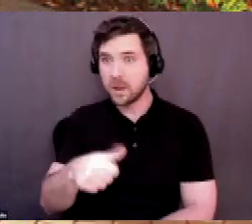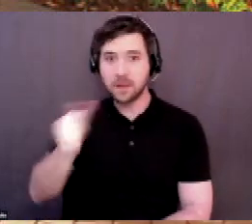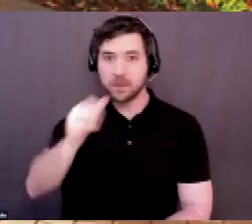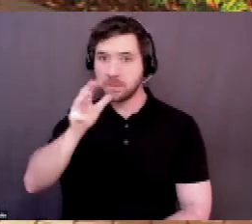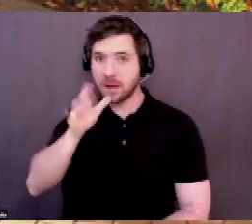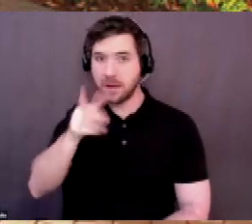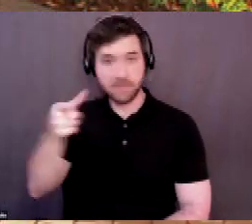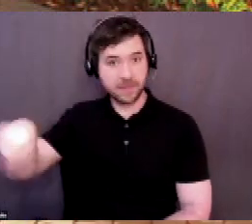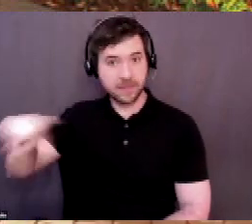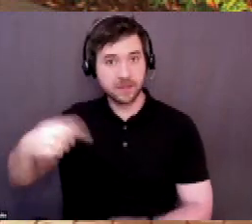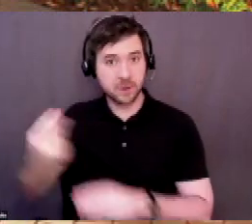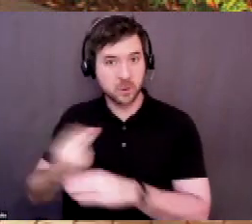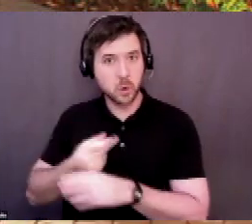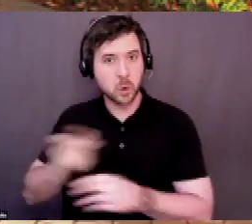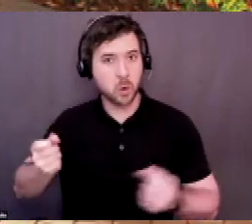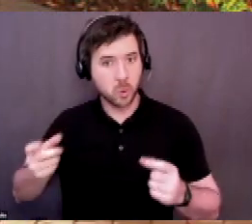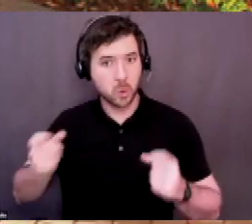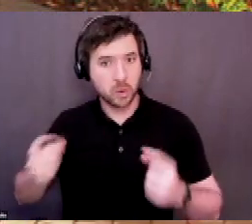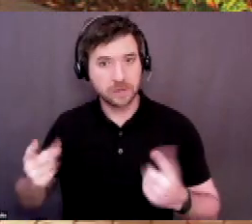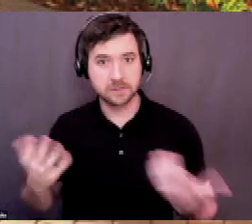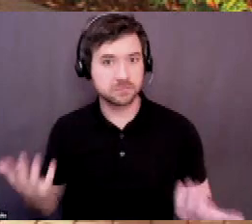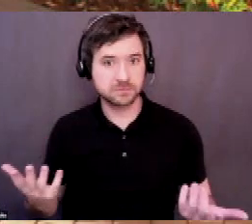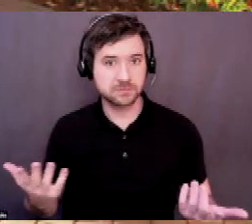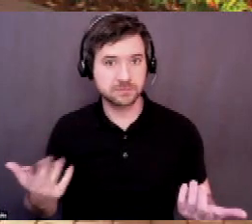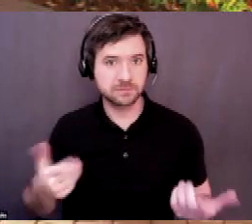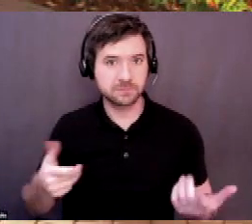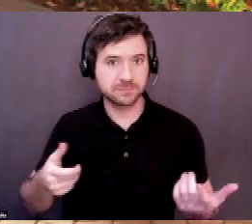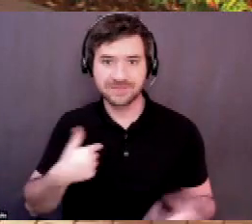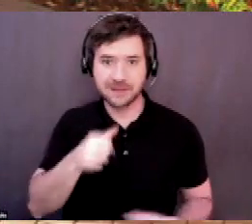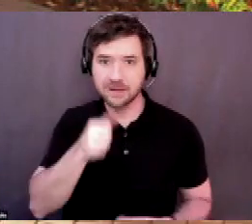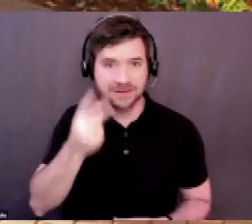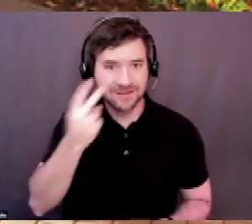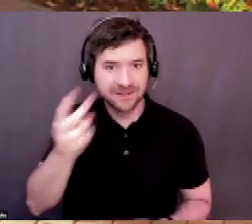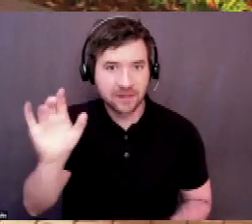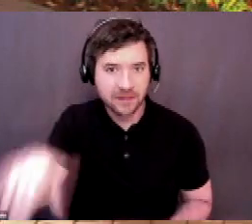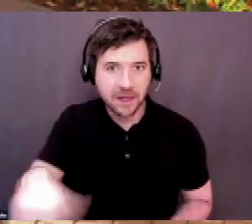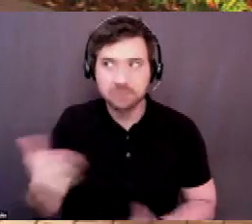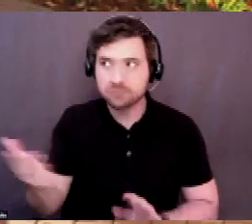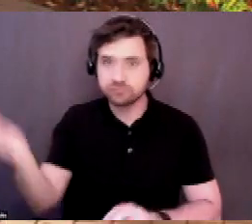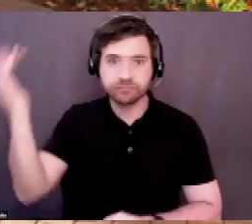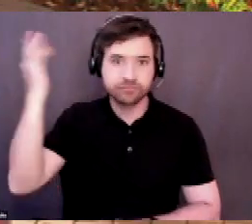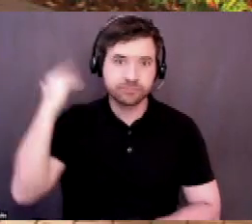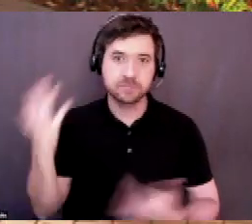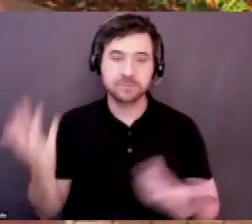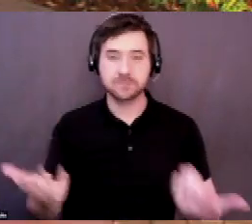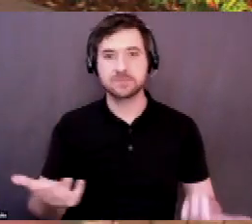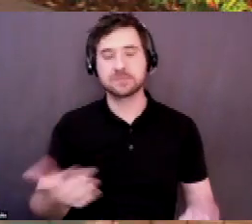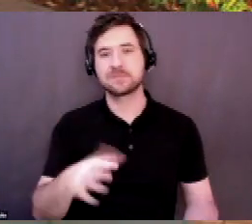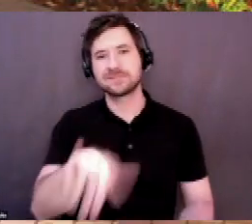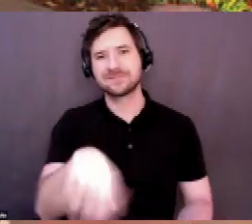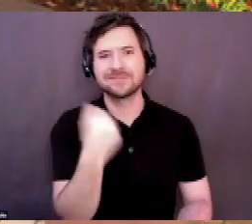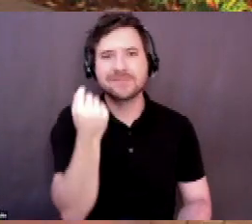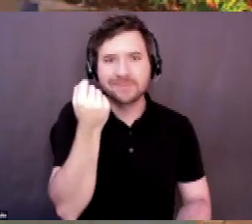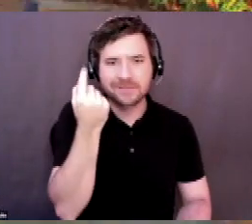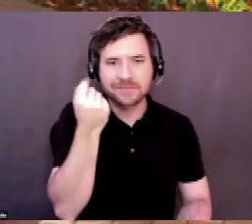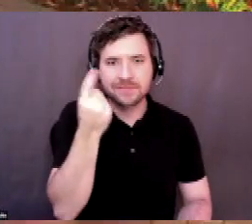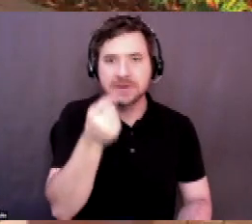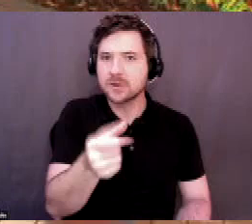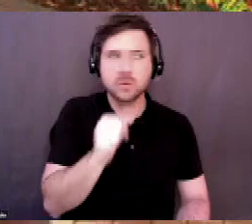I never saw that. If you don't see people who are a reflection of you or like you,